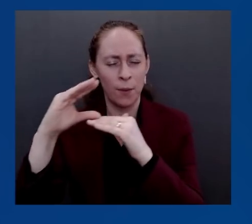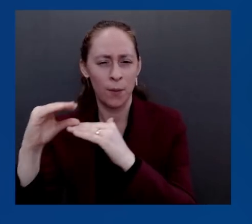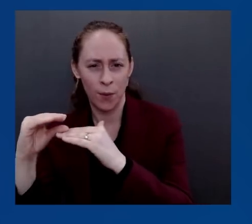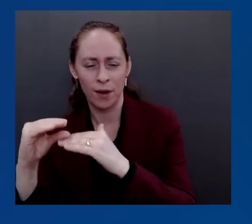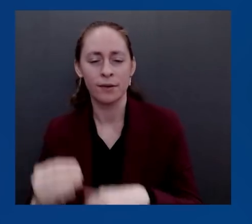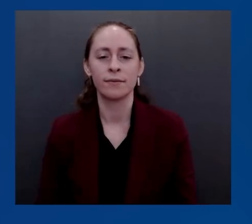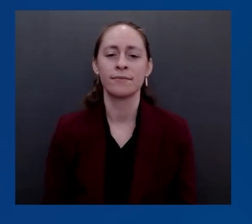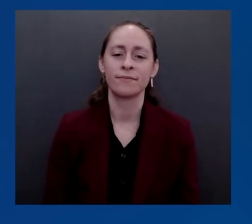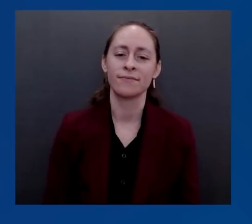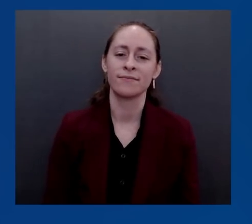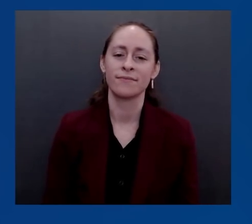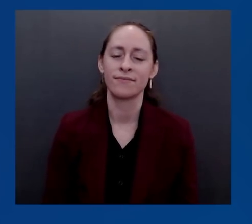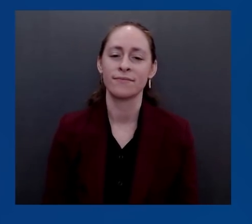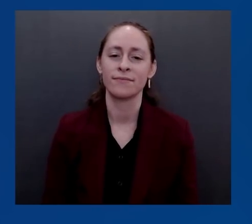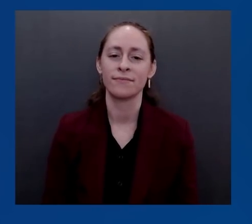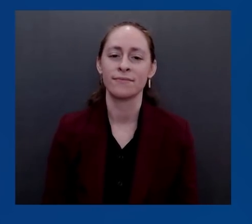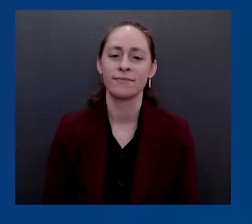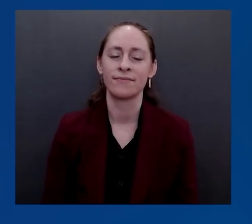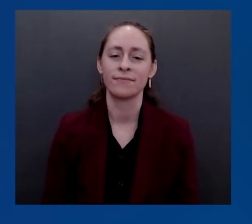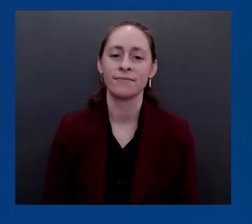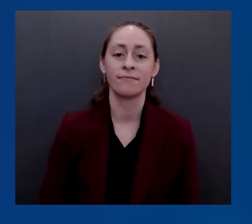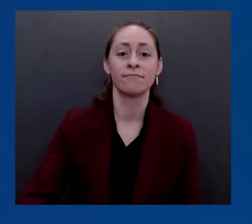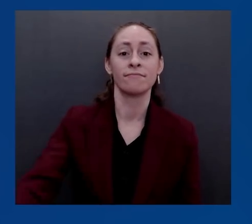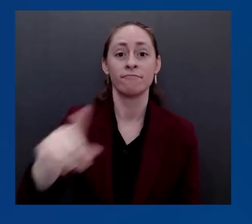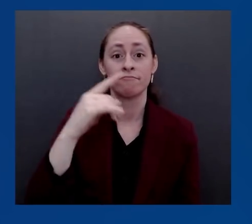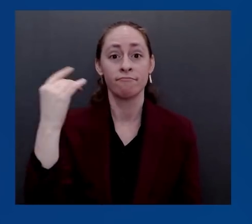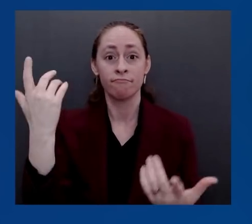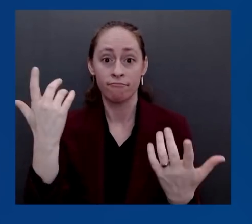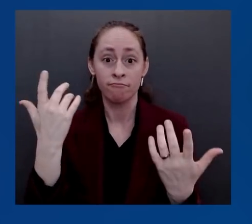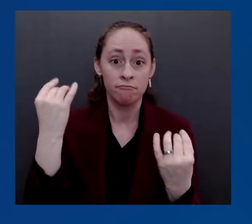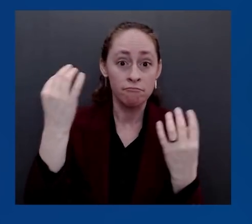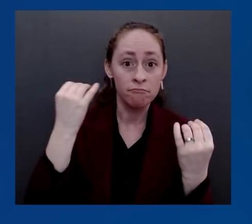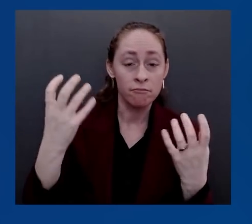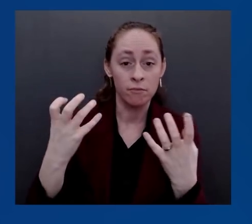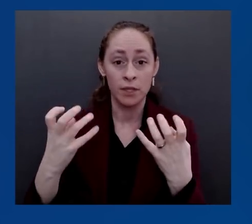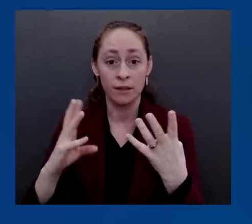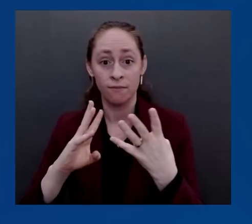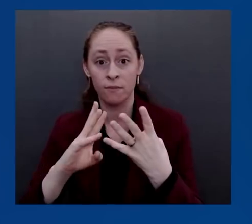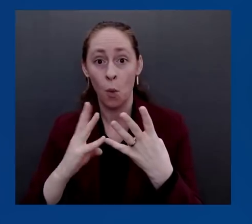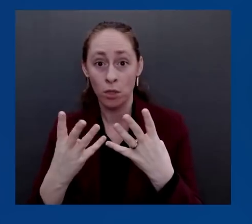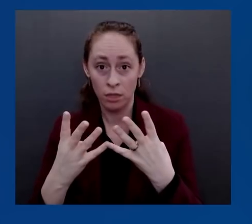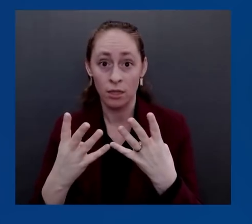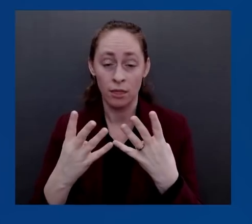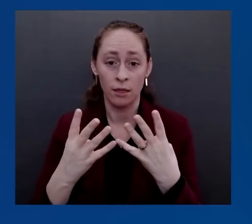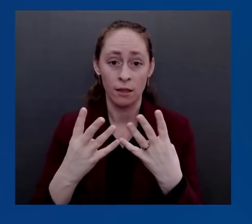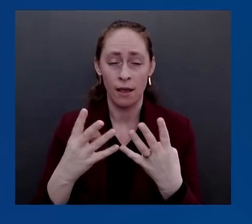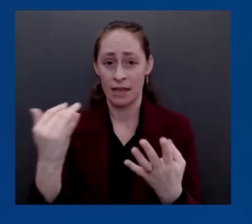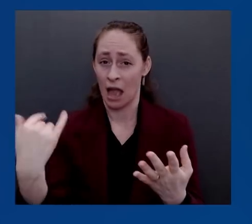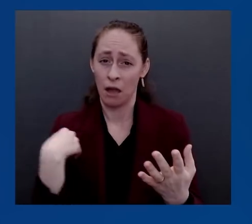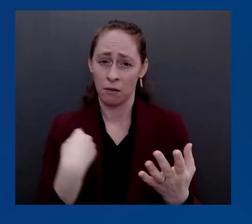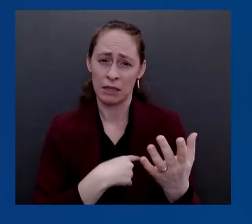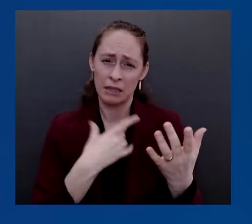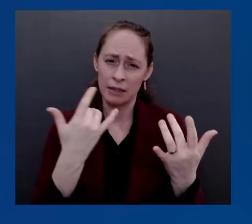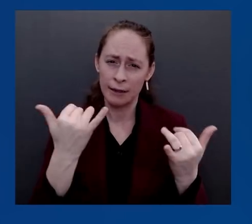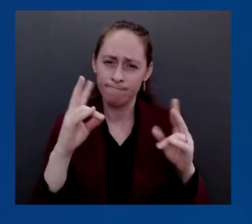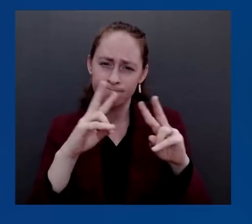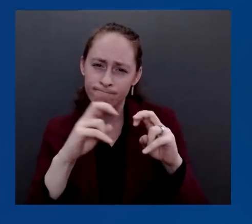for J&J is being very carefully monitored in real time. And recommendations, if needed,